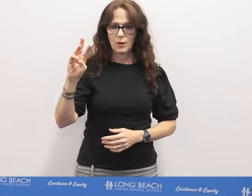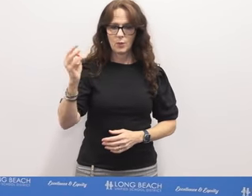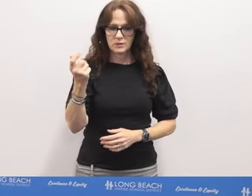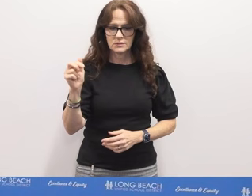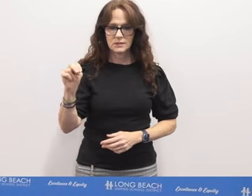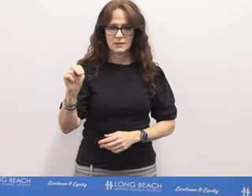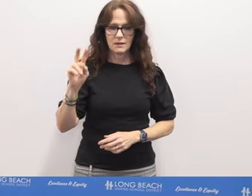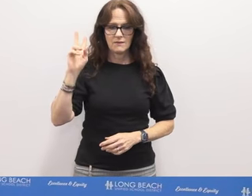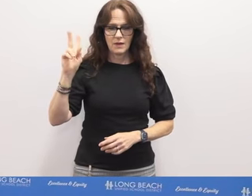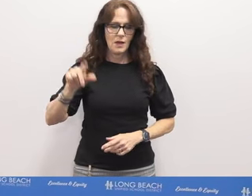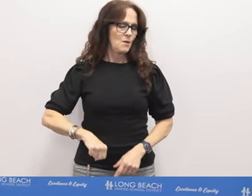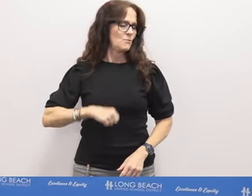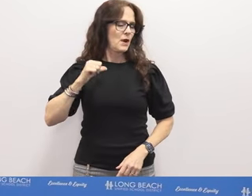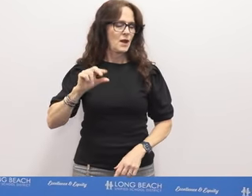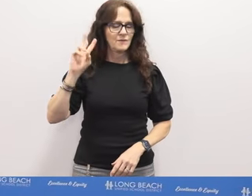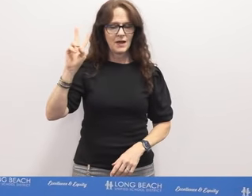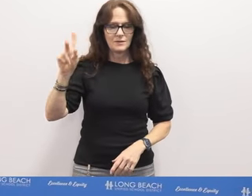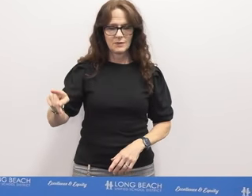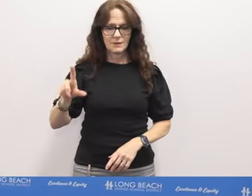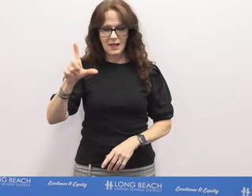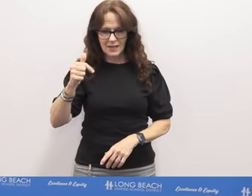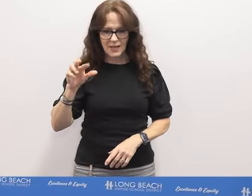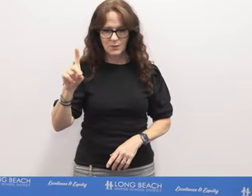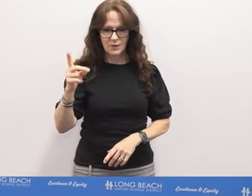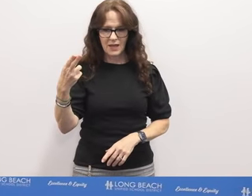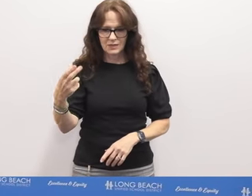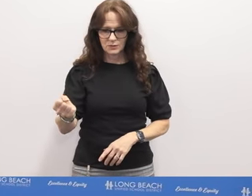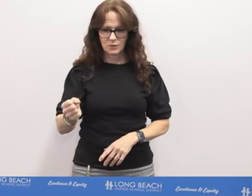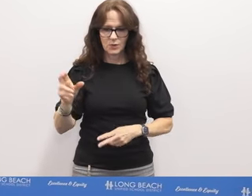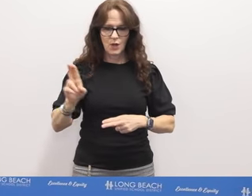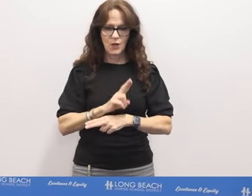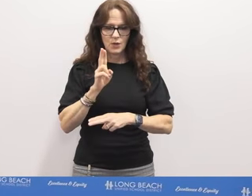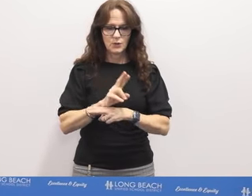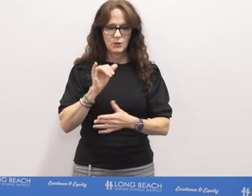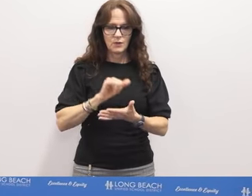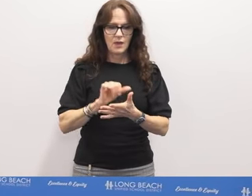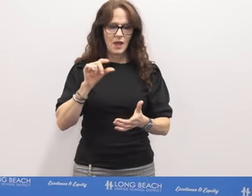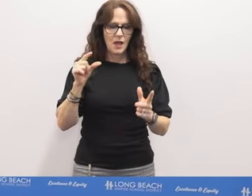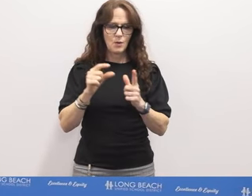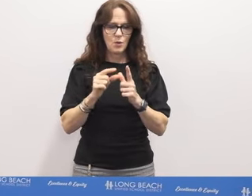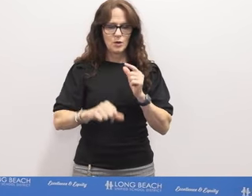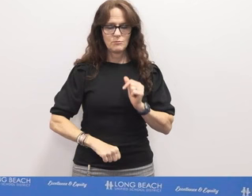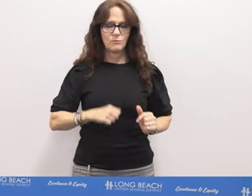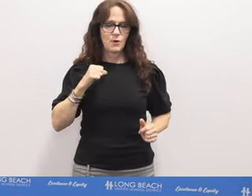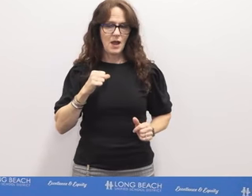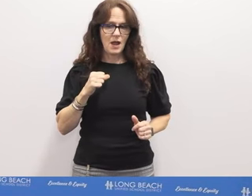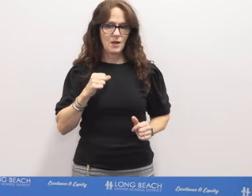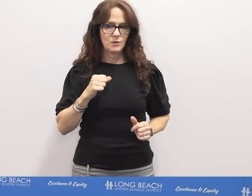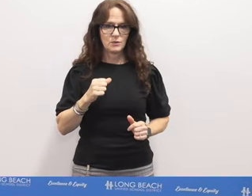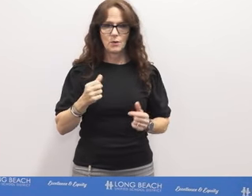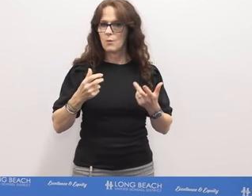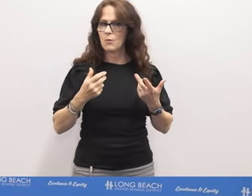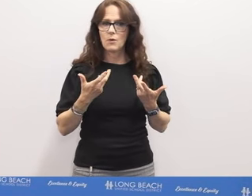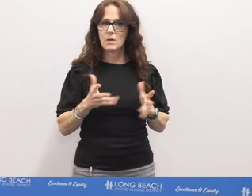proud Vice-principal at Lakewood High School. And I use that word proud because we're not where we want to be just yet,